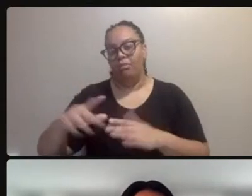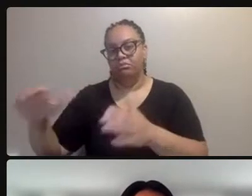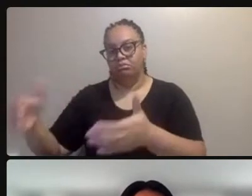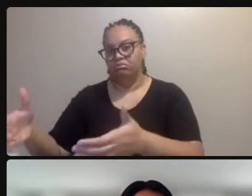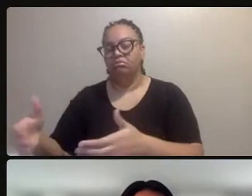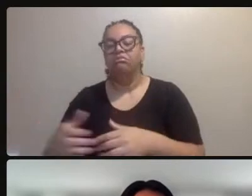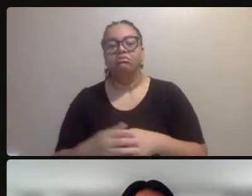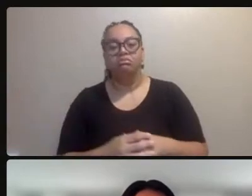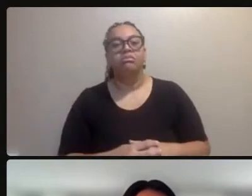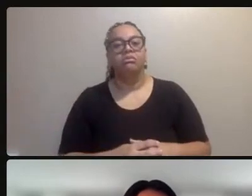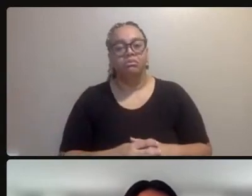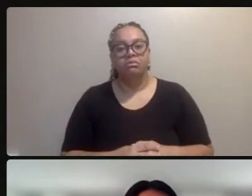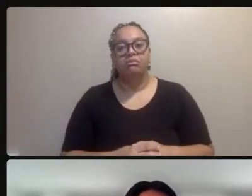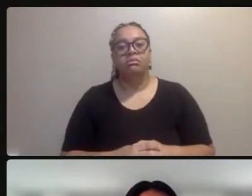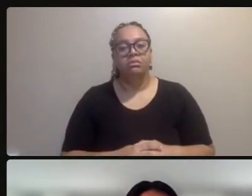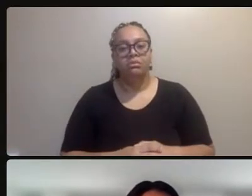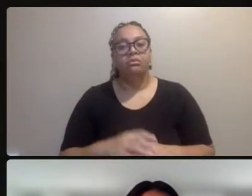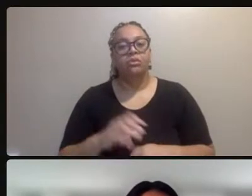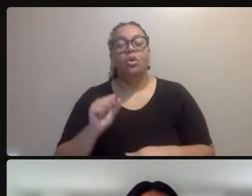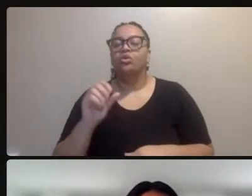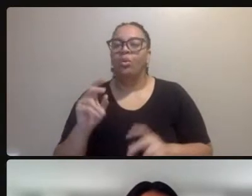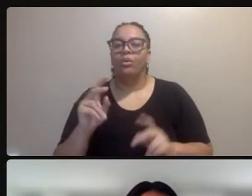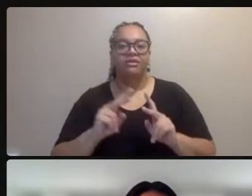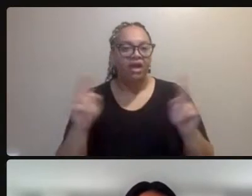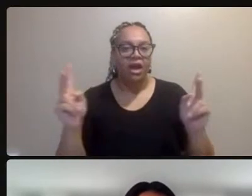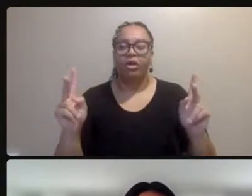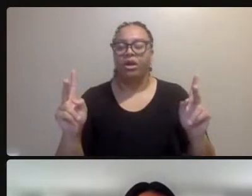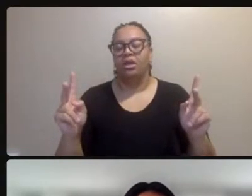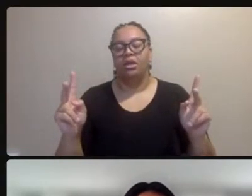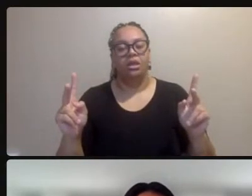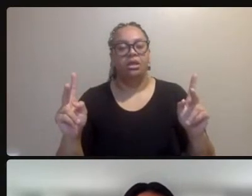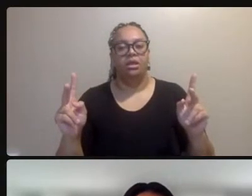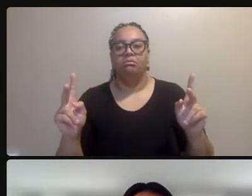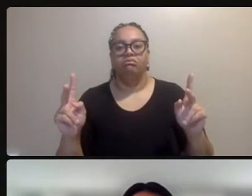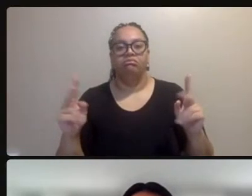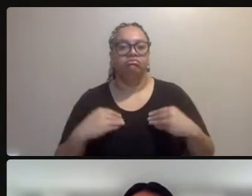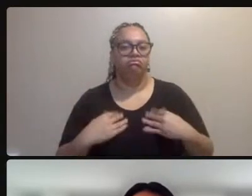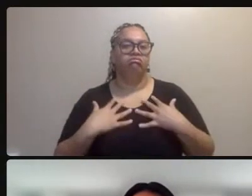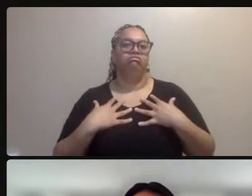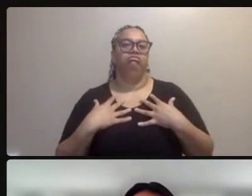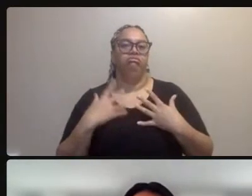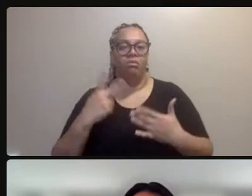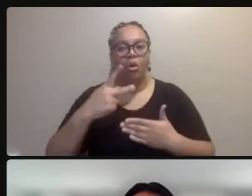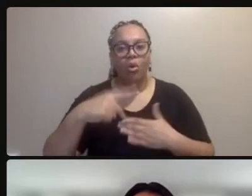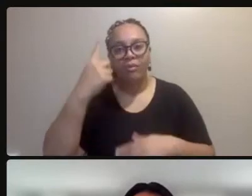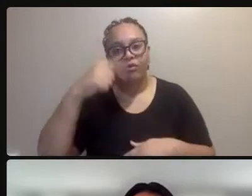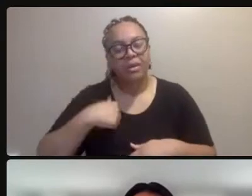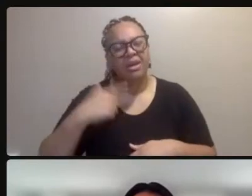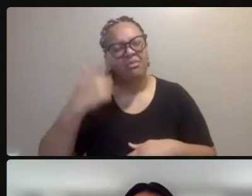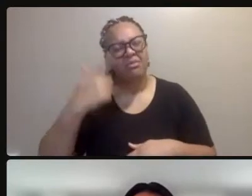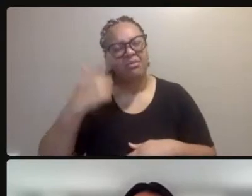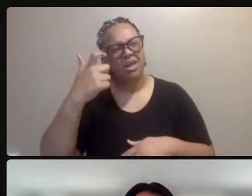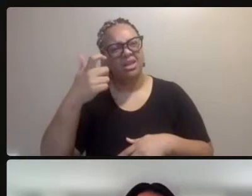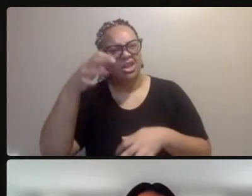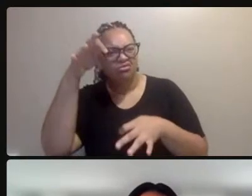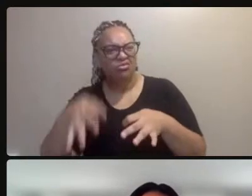ALTERNATIVE PROGRAMS AND